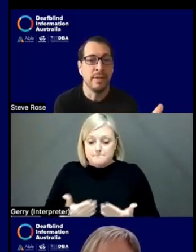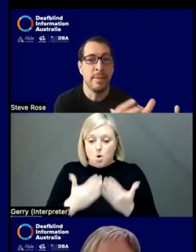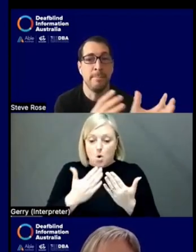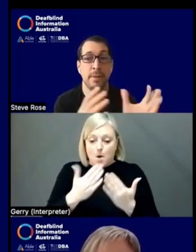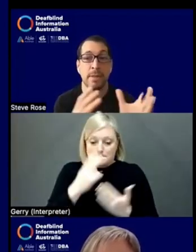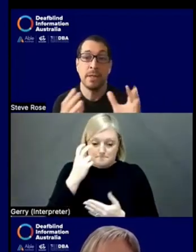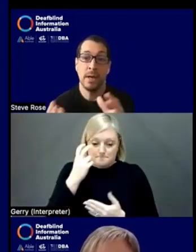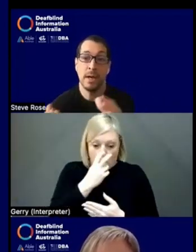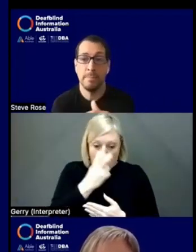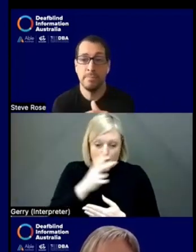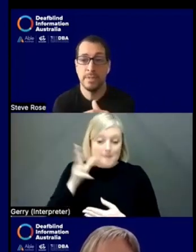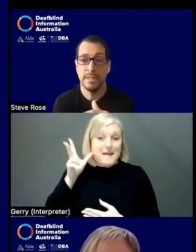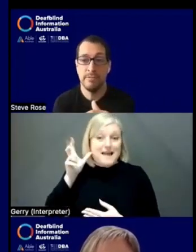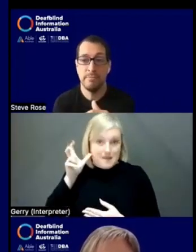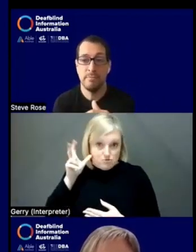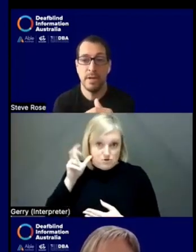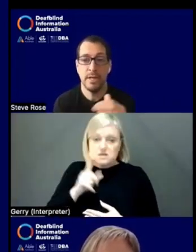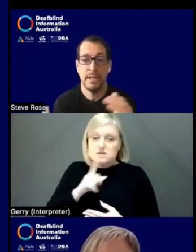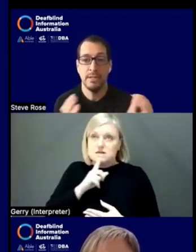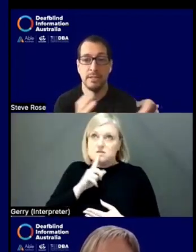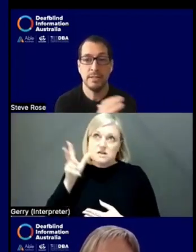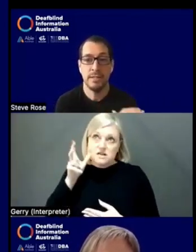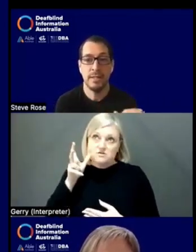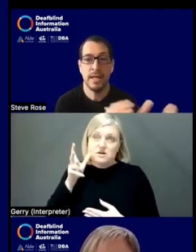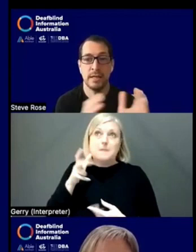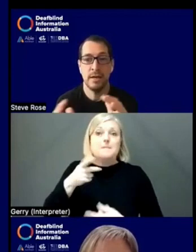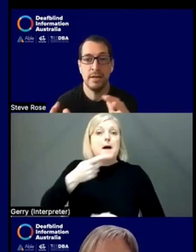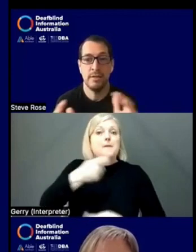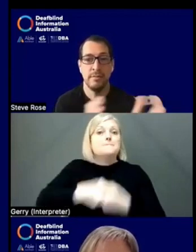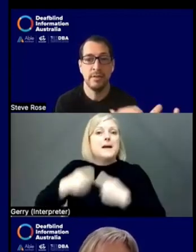then become deafblind, is it that kind of a...?